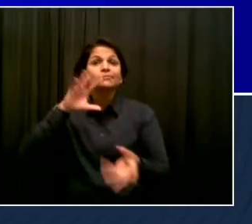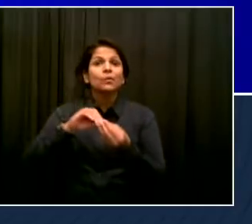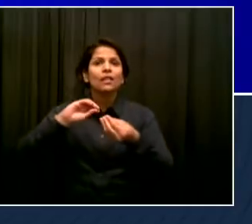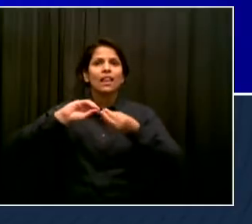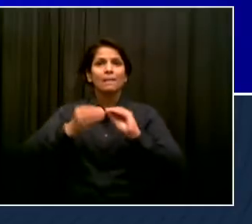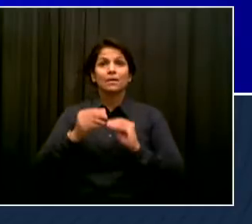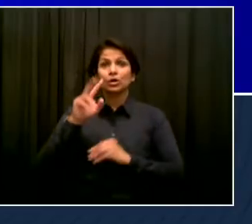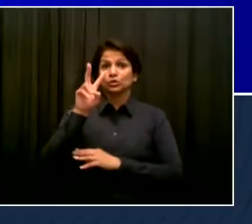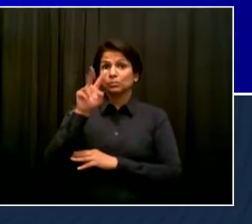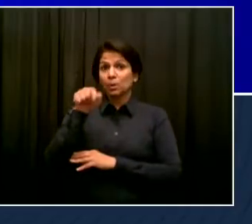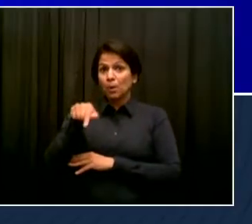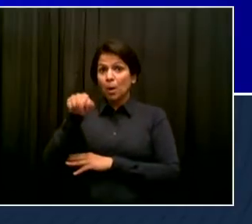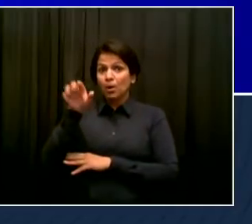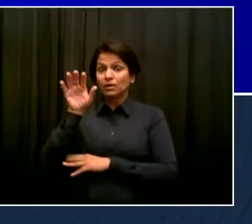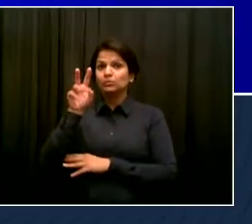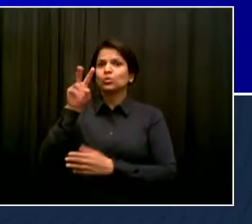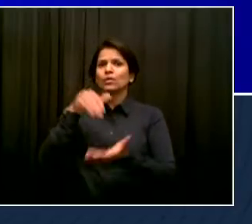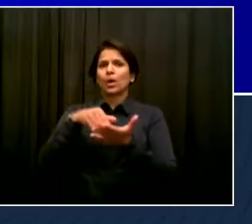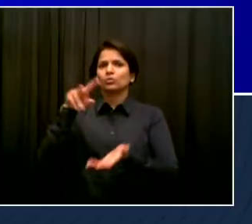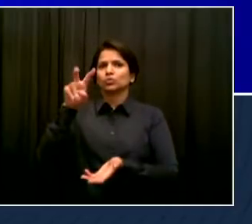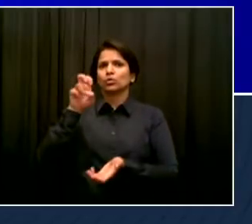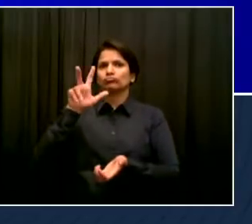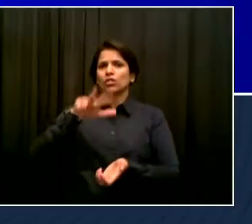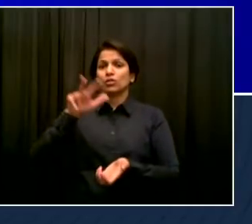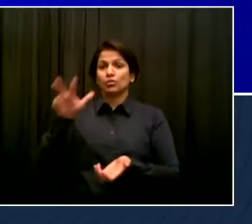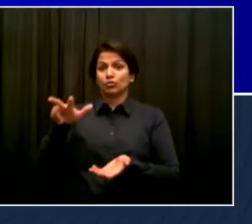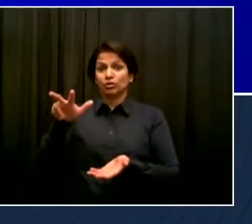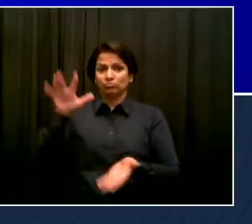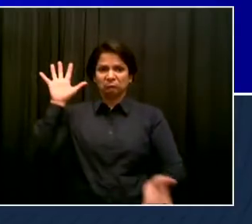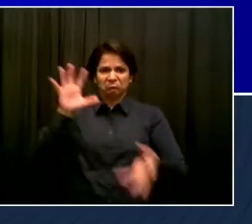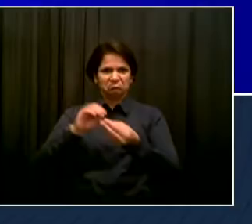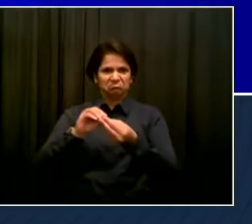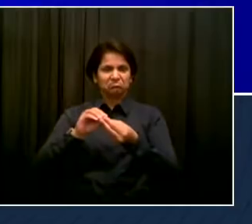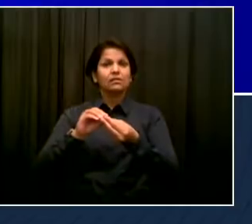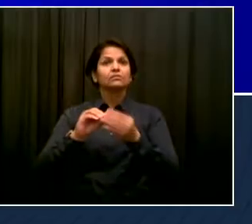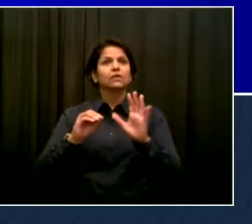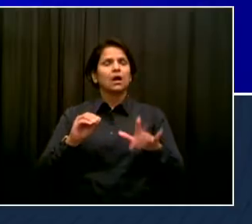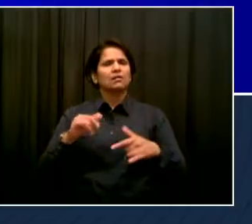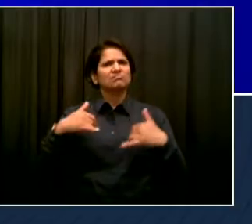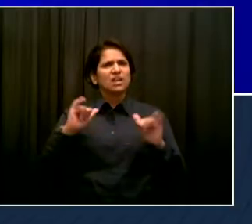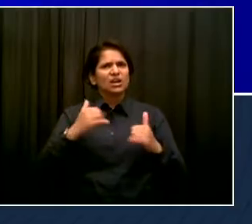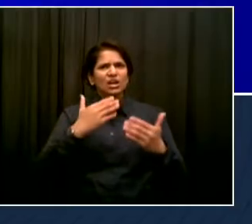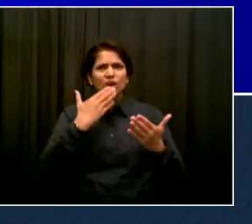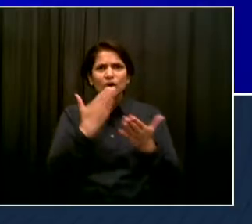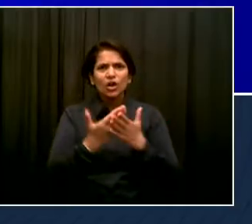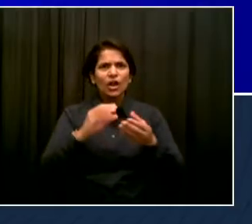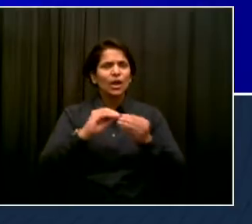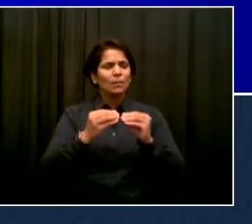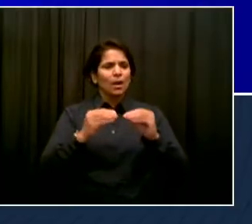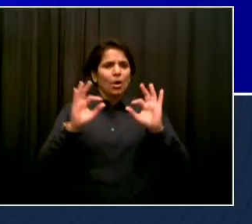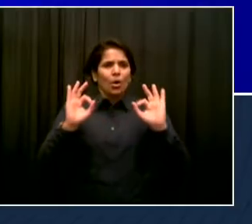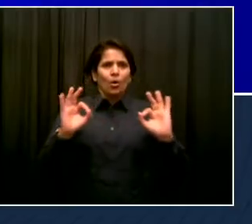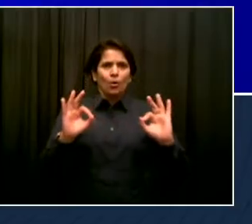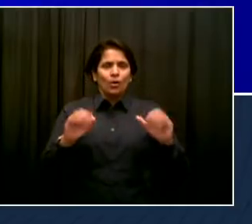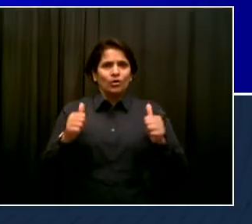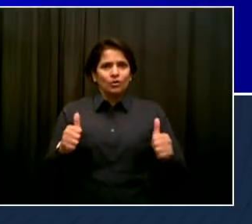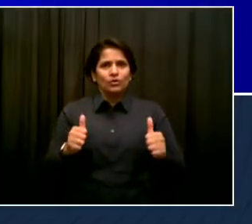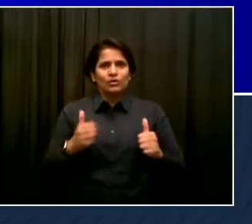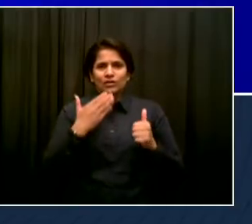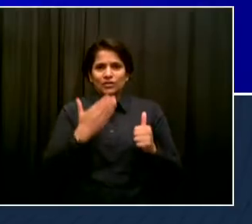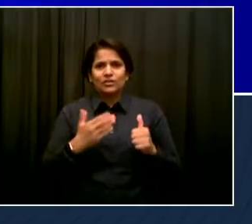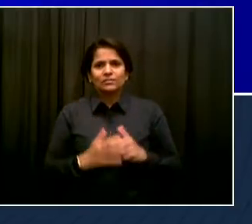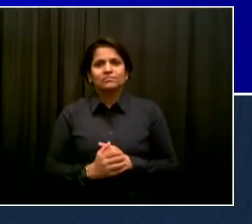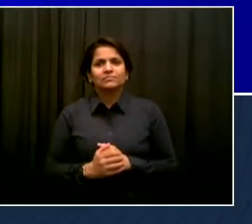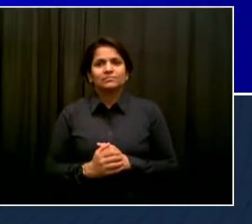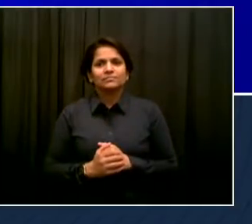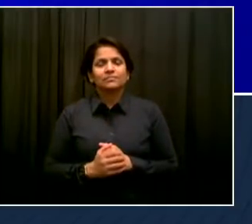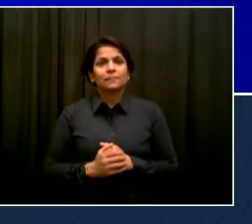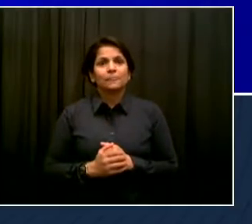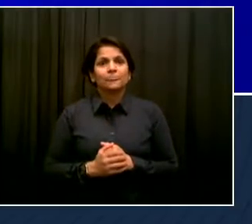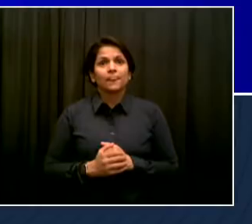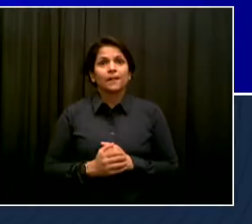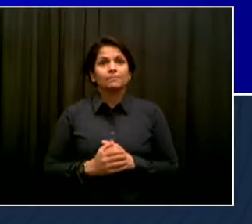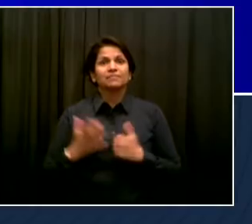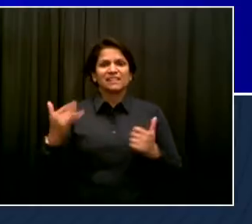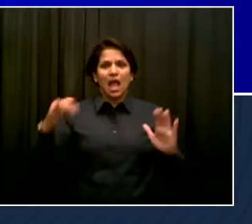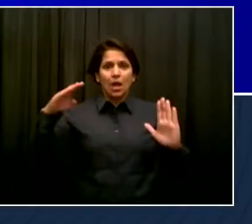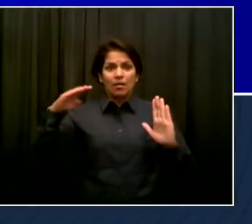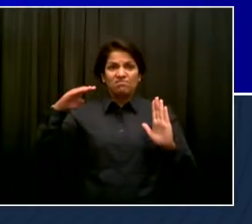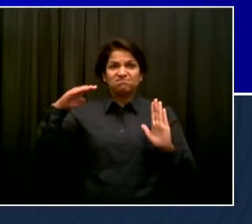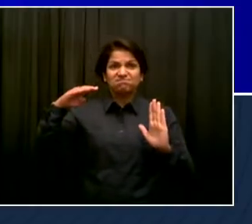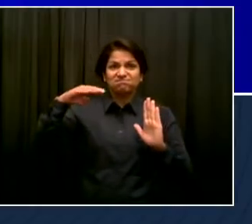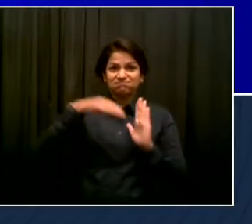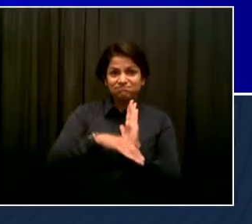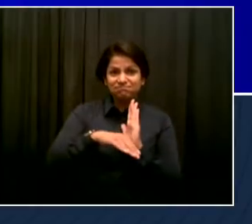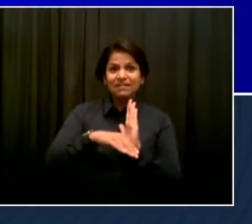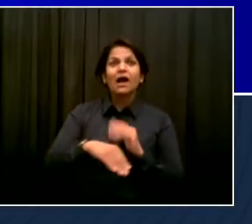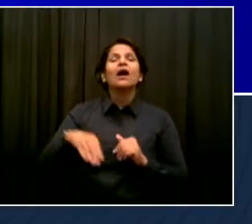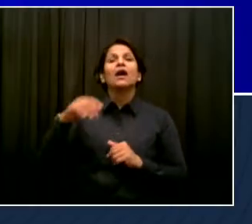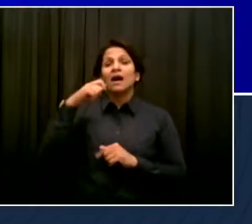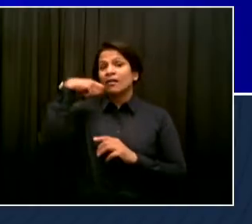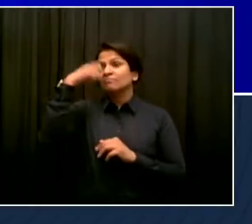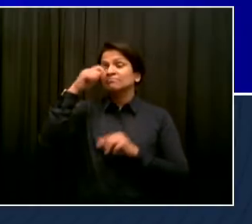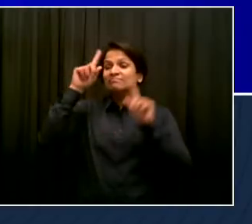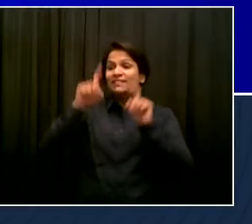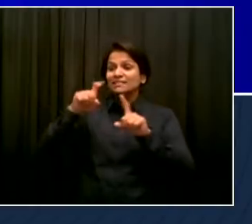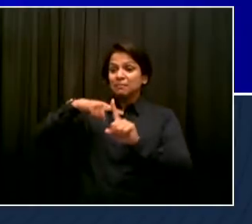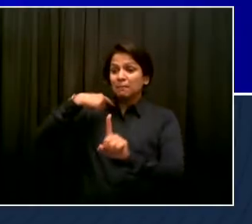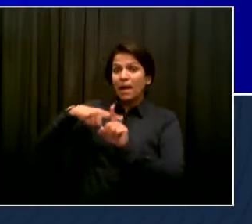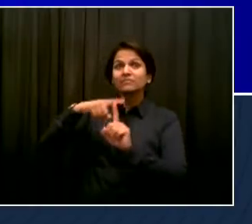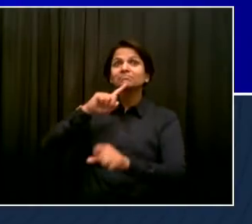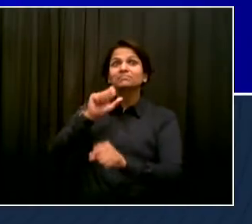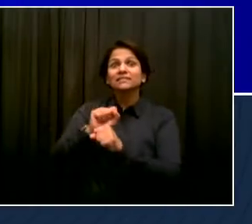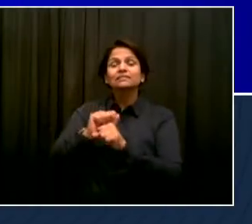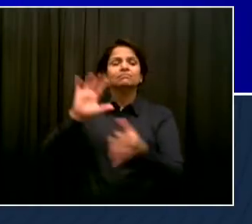NEW REPORTED CASES ON A 7-DAY